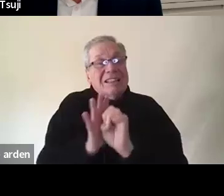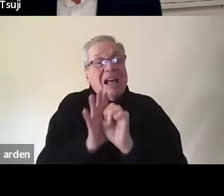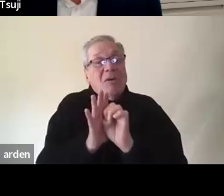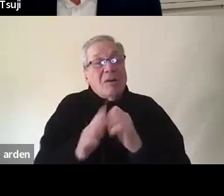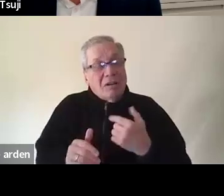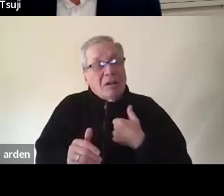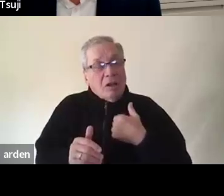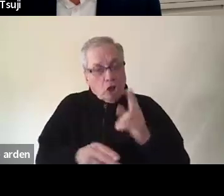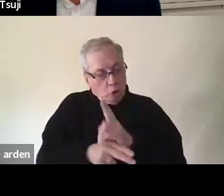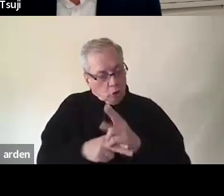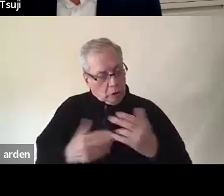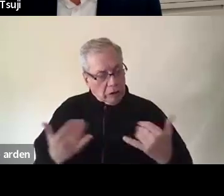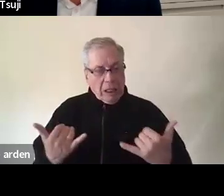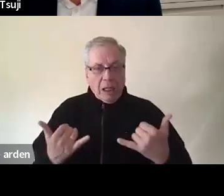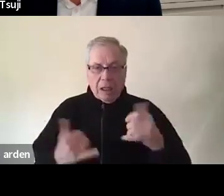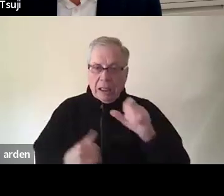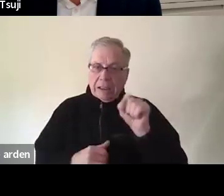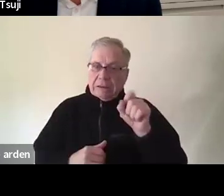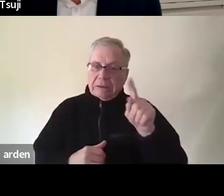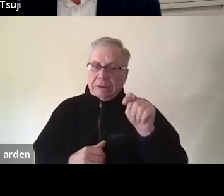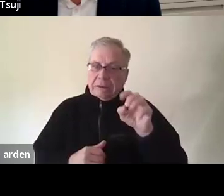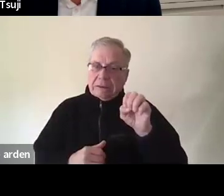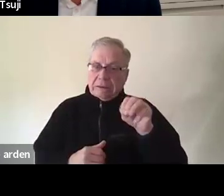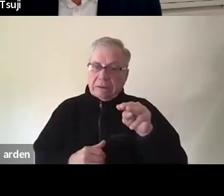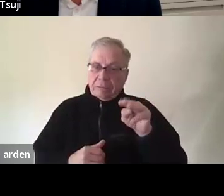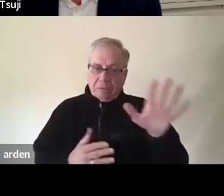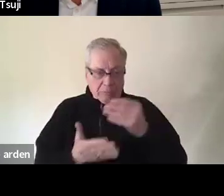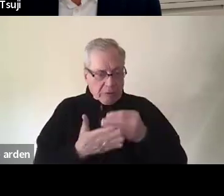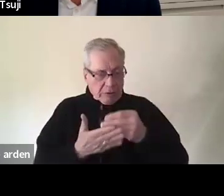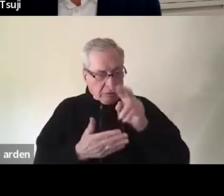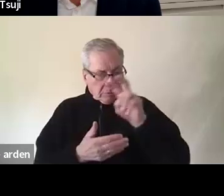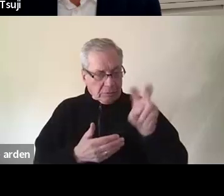a current S-STEM scholar and having that person